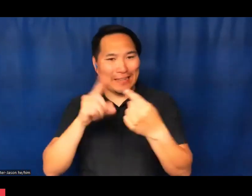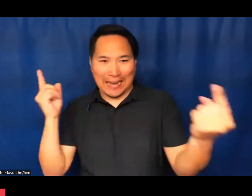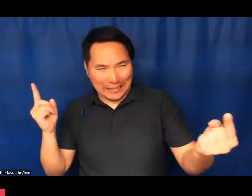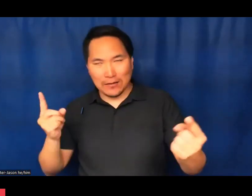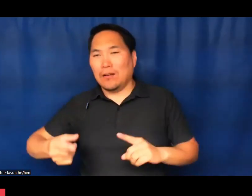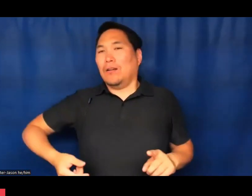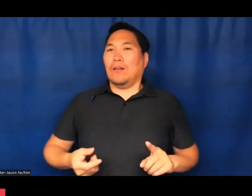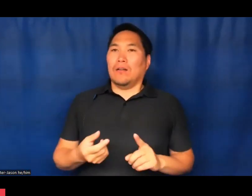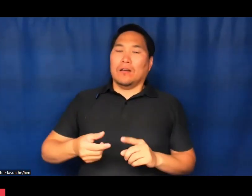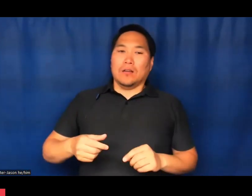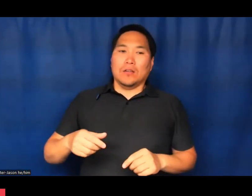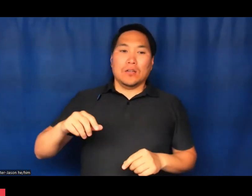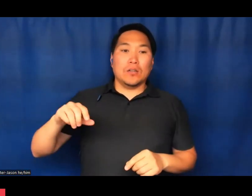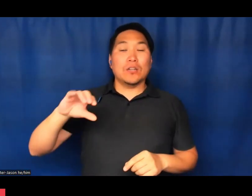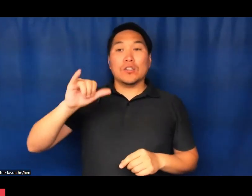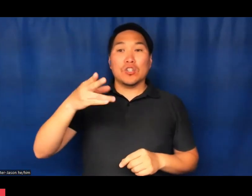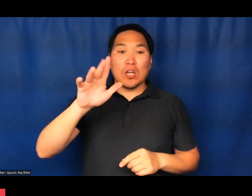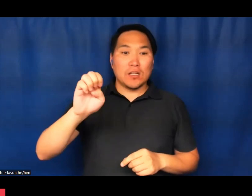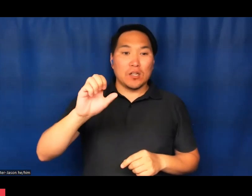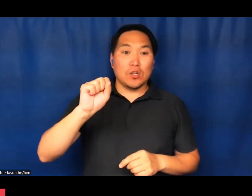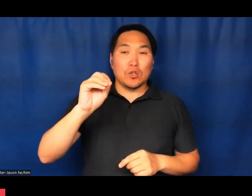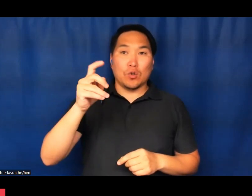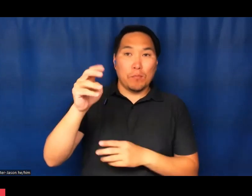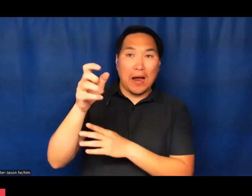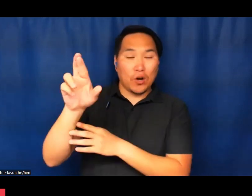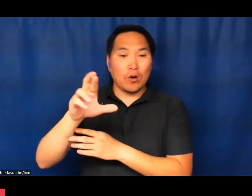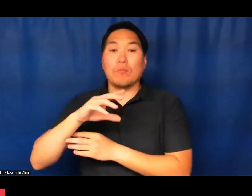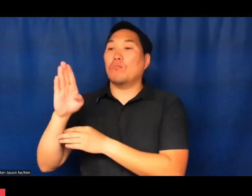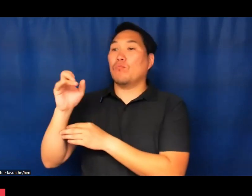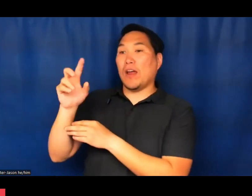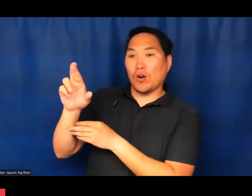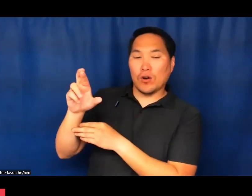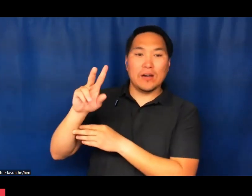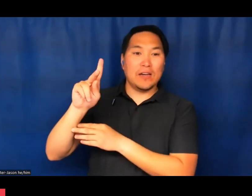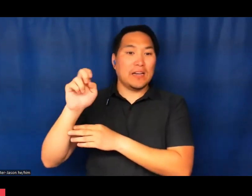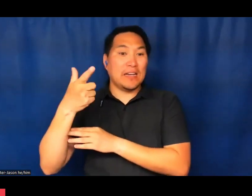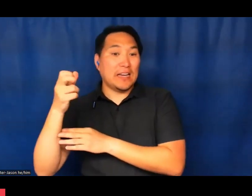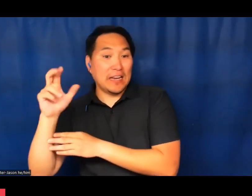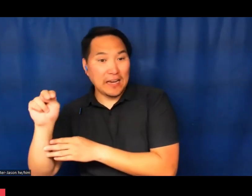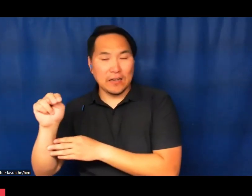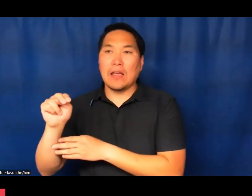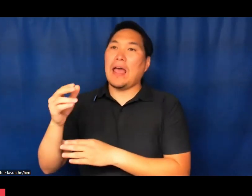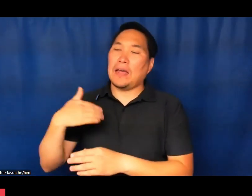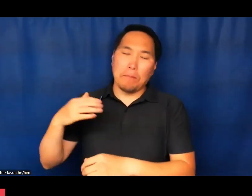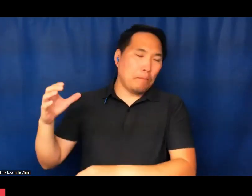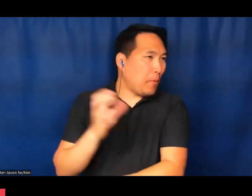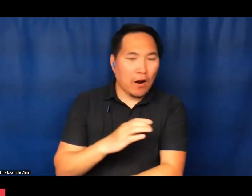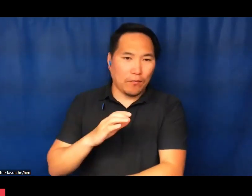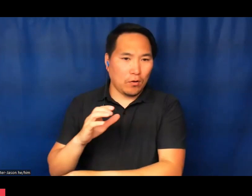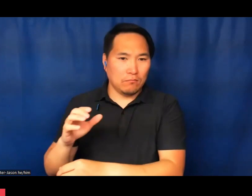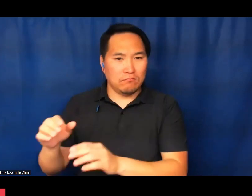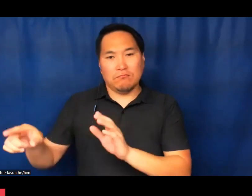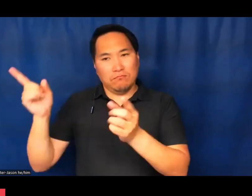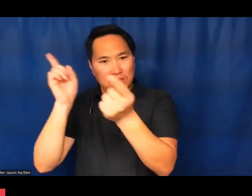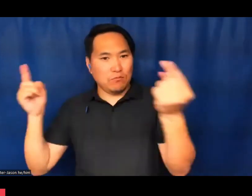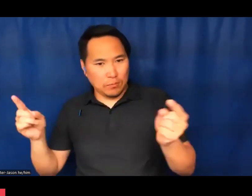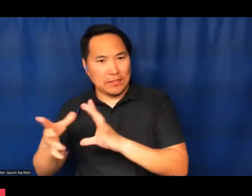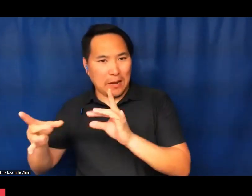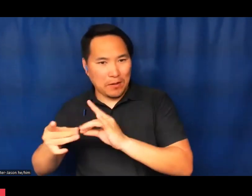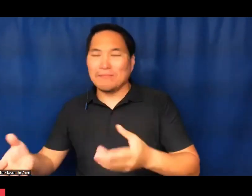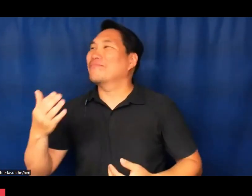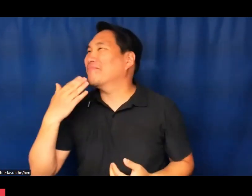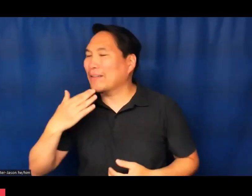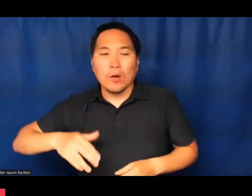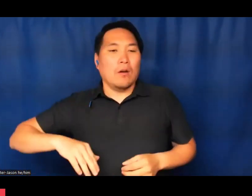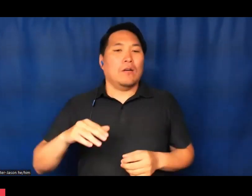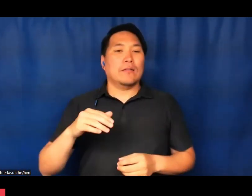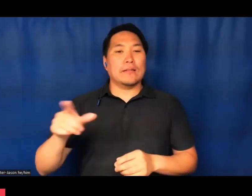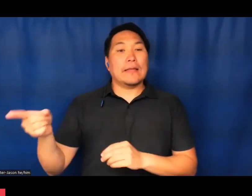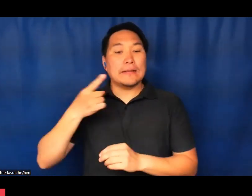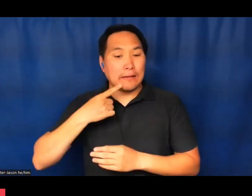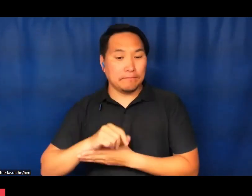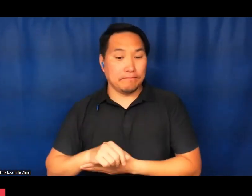So Justices Sotomayor, Breyer, and Kagan, pending powerful dissent stating that the